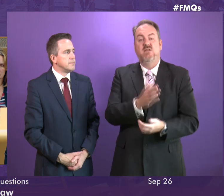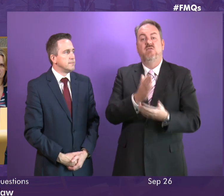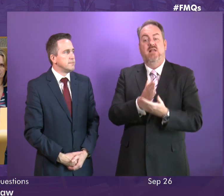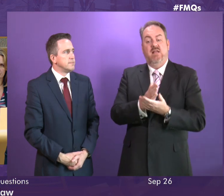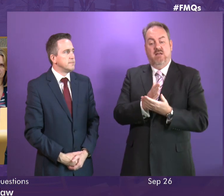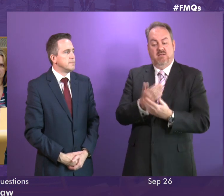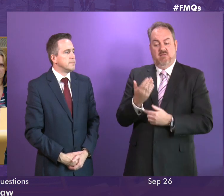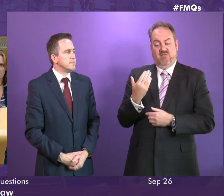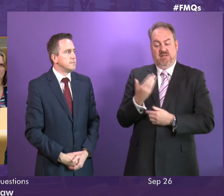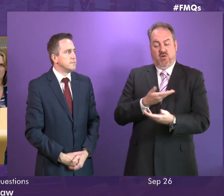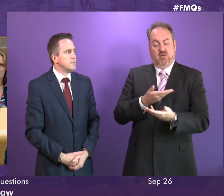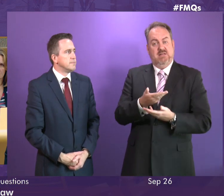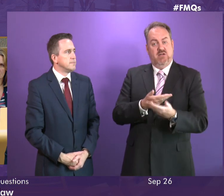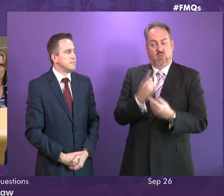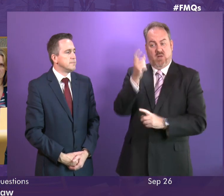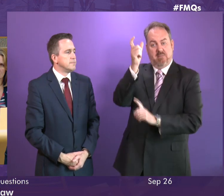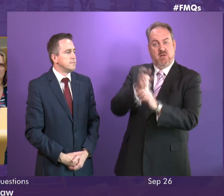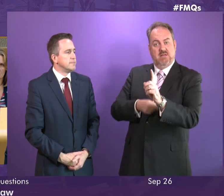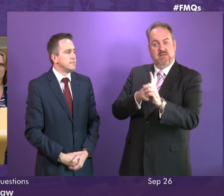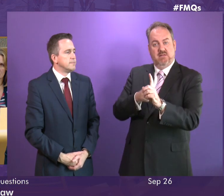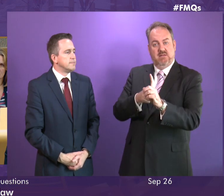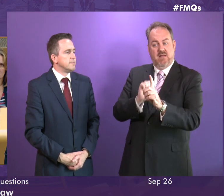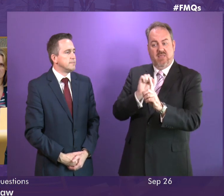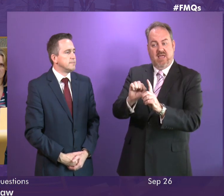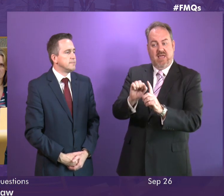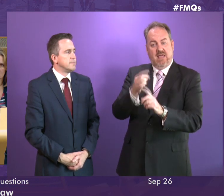the consultation, which must remain anonymous, is very difficult to read—indeed, it is